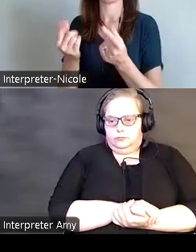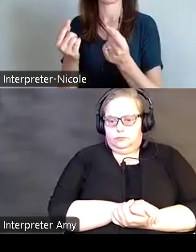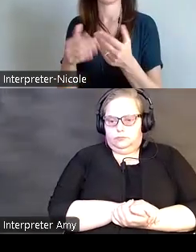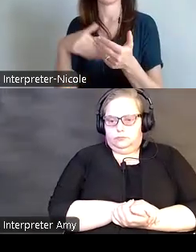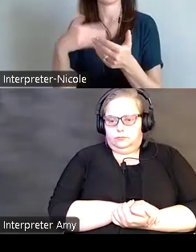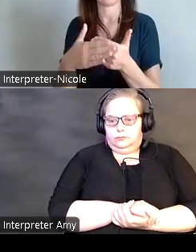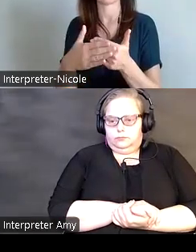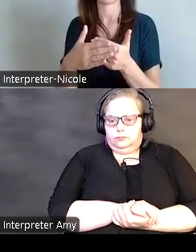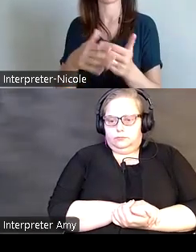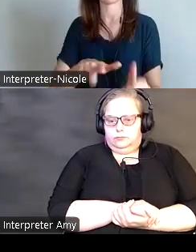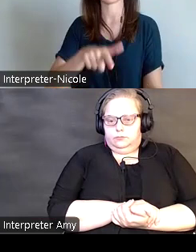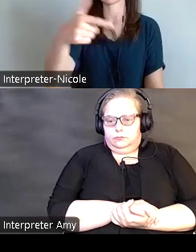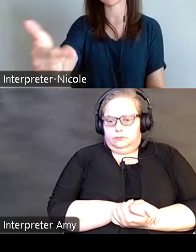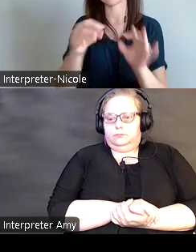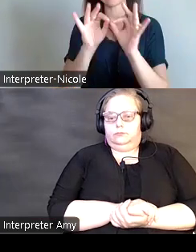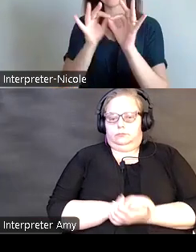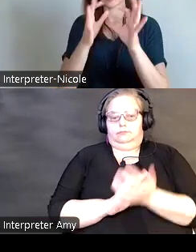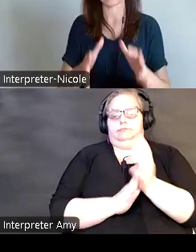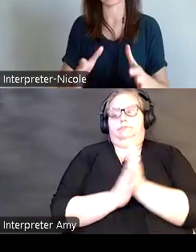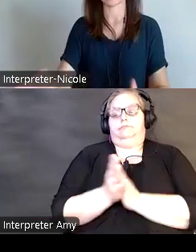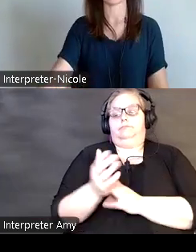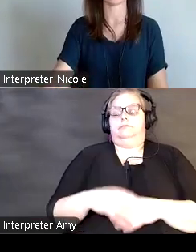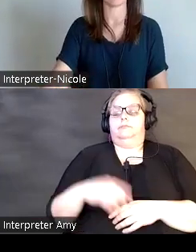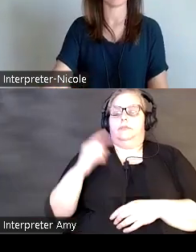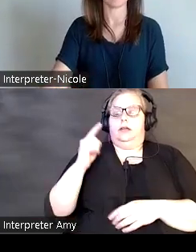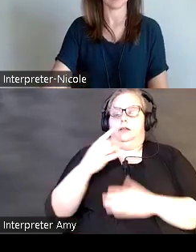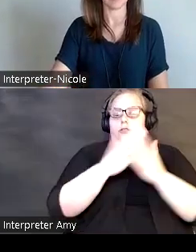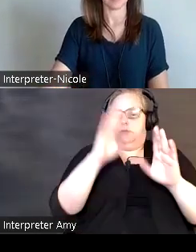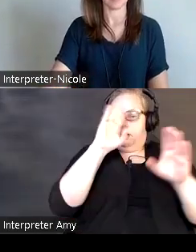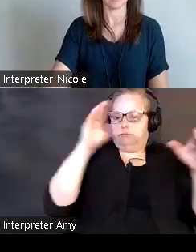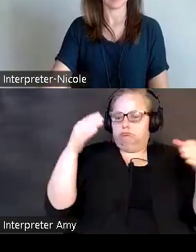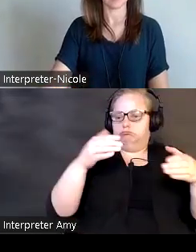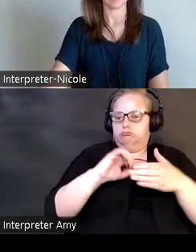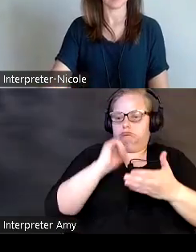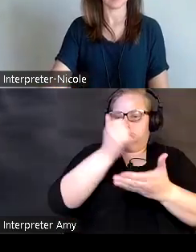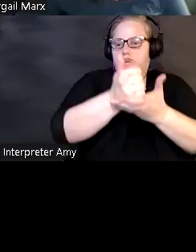So this section is going to focus on intervention, and kind of how the individuals around the person